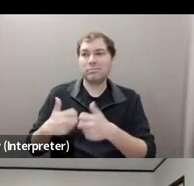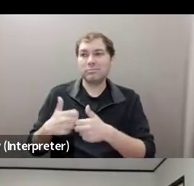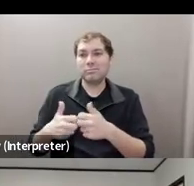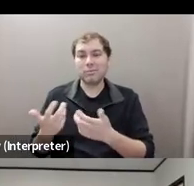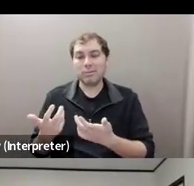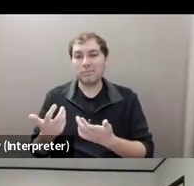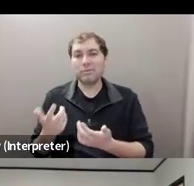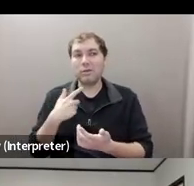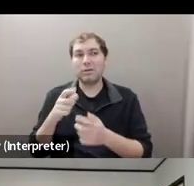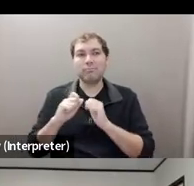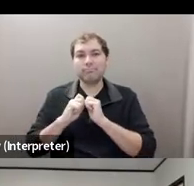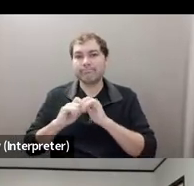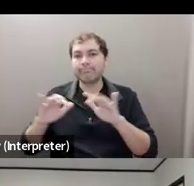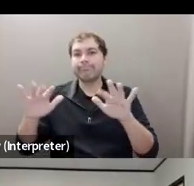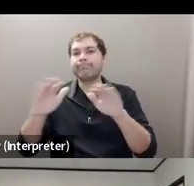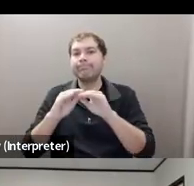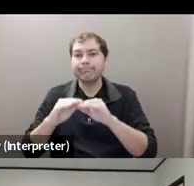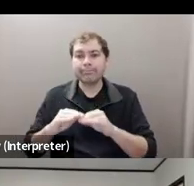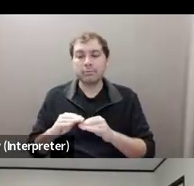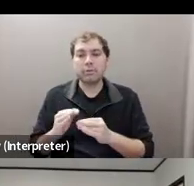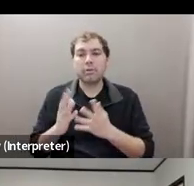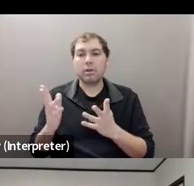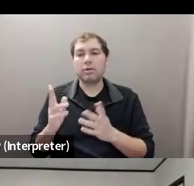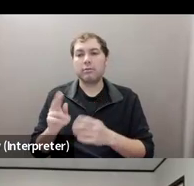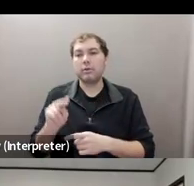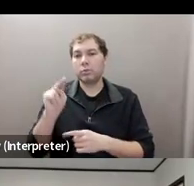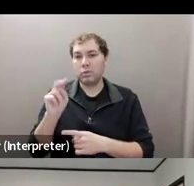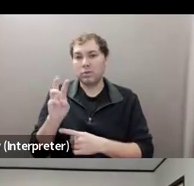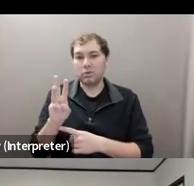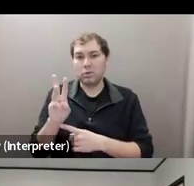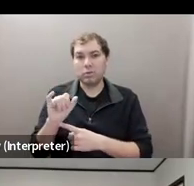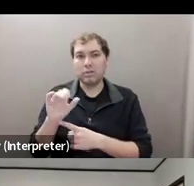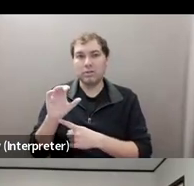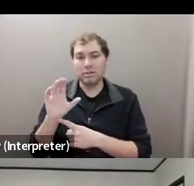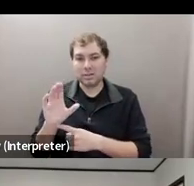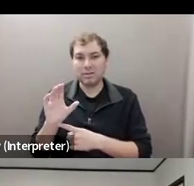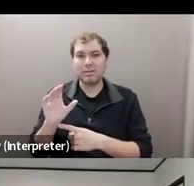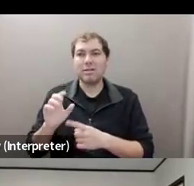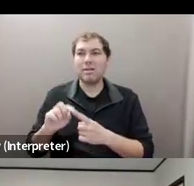Don Posh: get them out to a large large portion of Northern Wisconsin, and have people at least think about them.